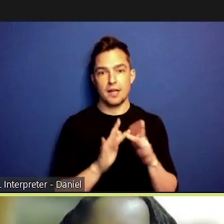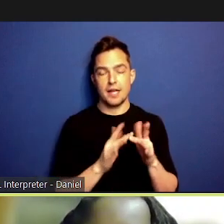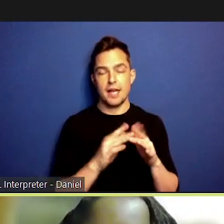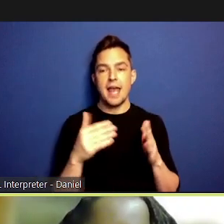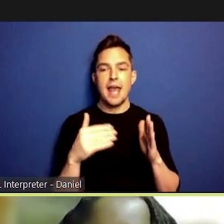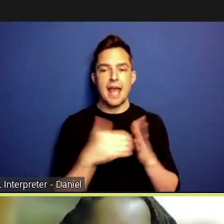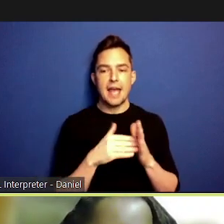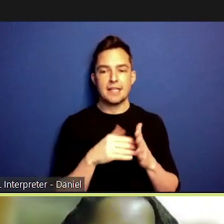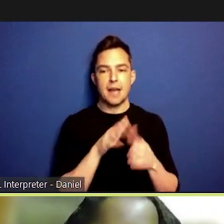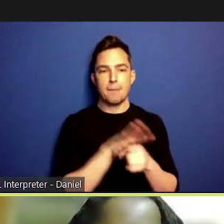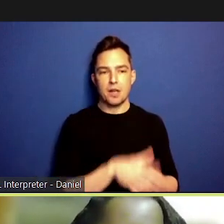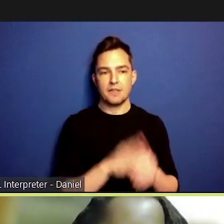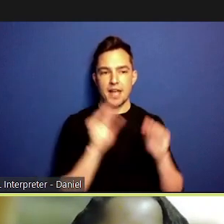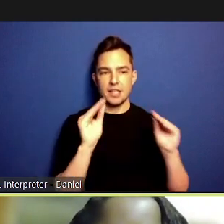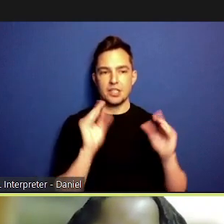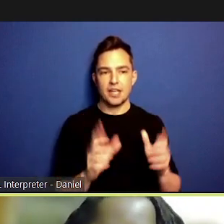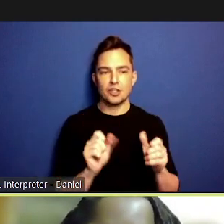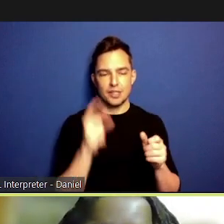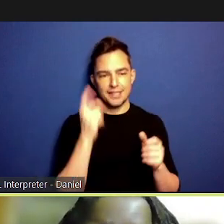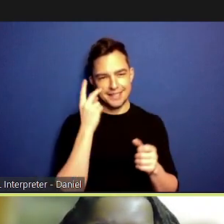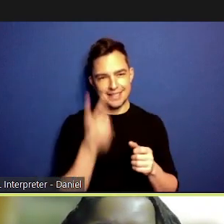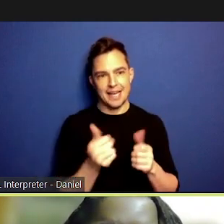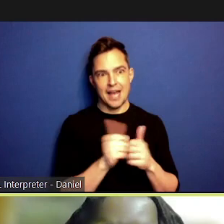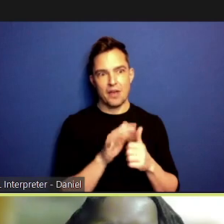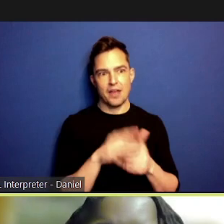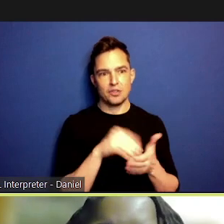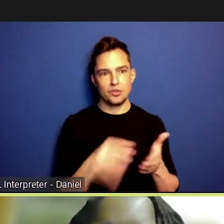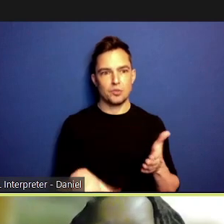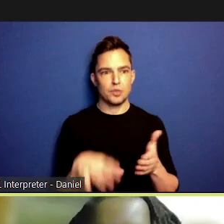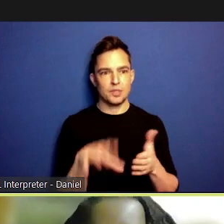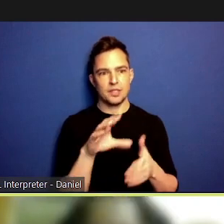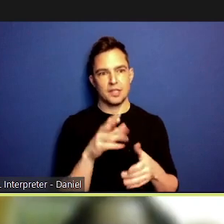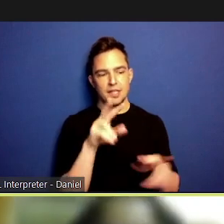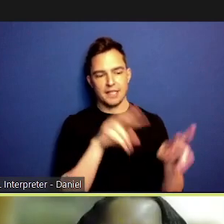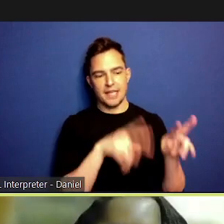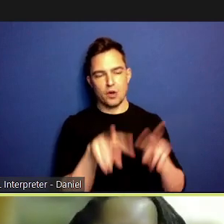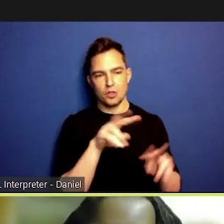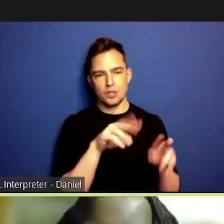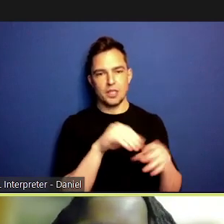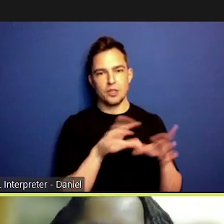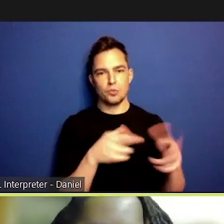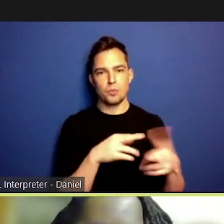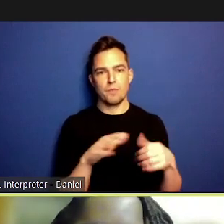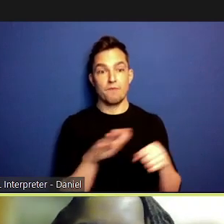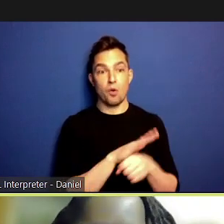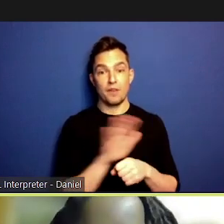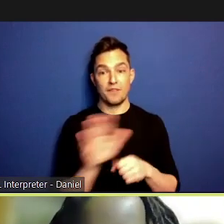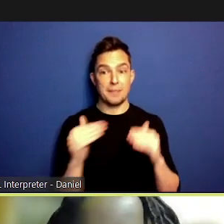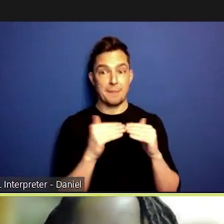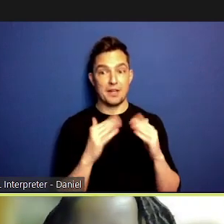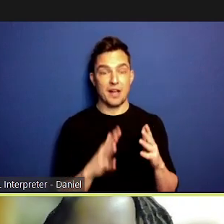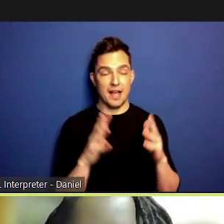be able to see how this student was characterized mind you, in a room full of his peers as appalling